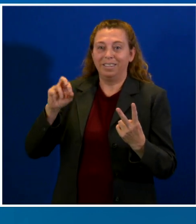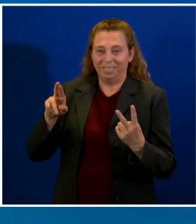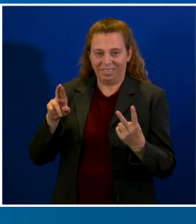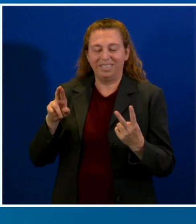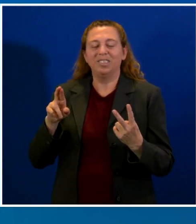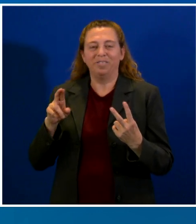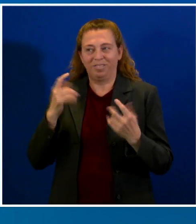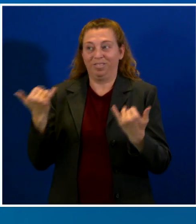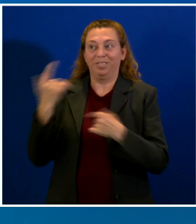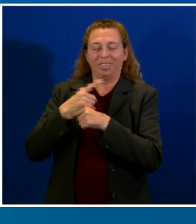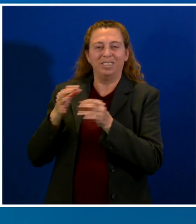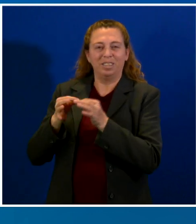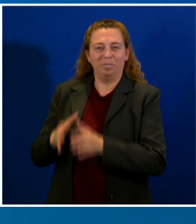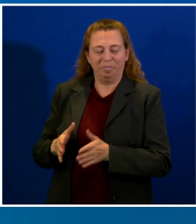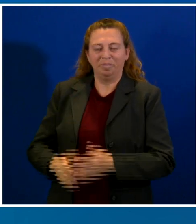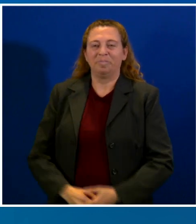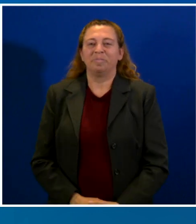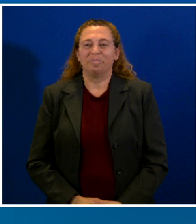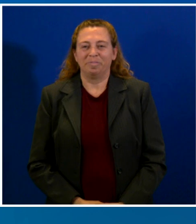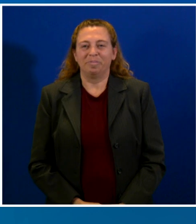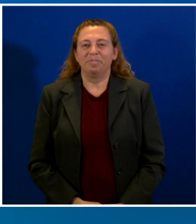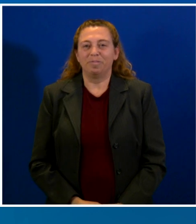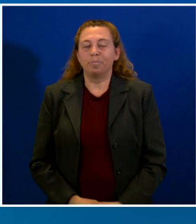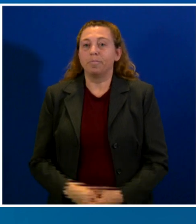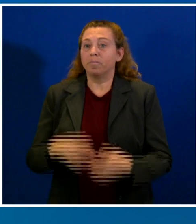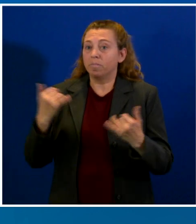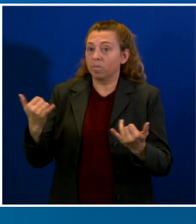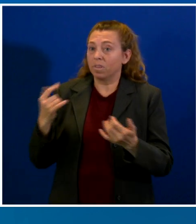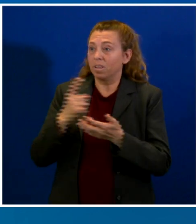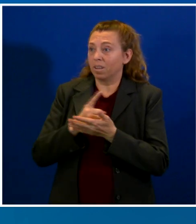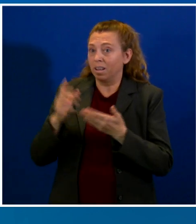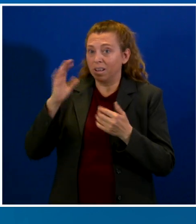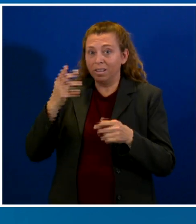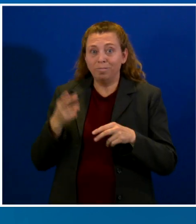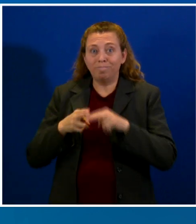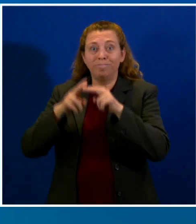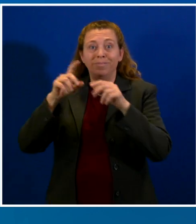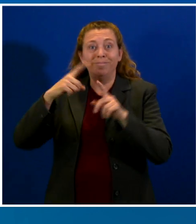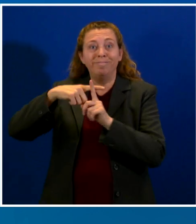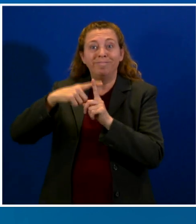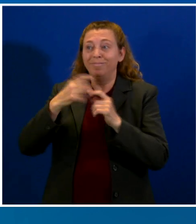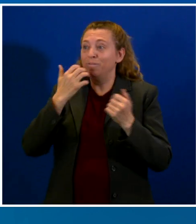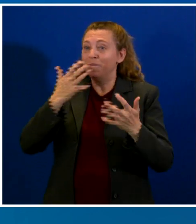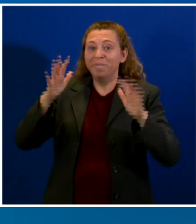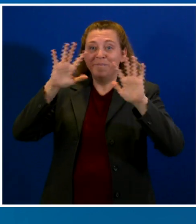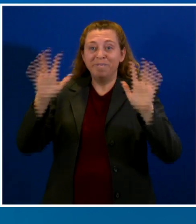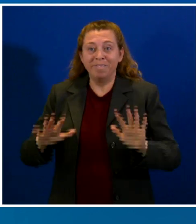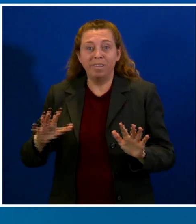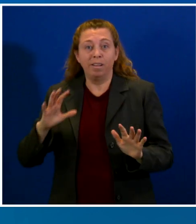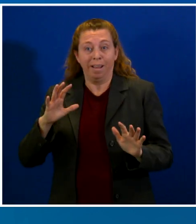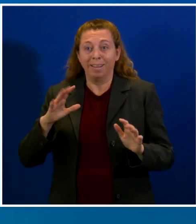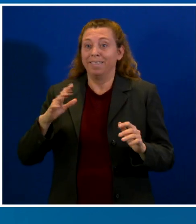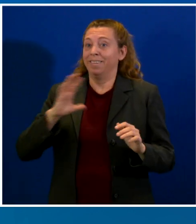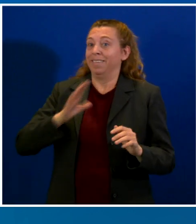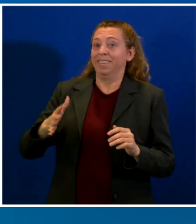It seems this week's warm weather has come just in time to welcome some of the best news yet in our fight against the virus.